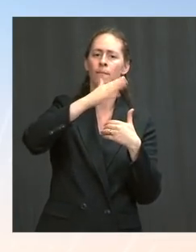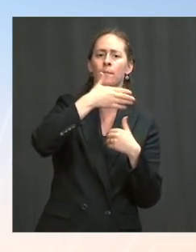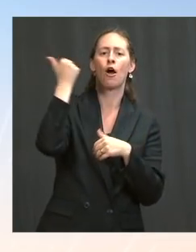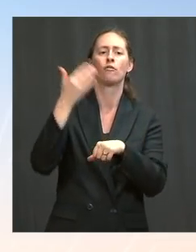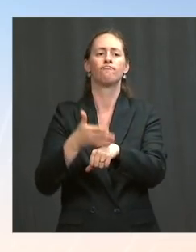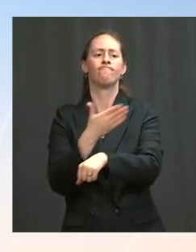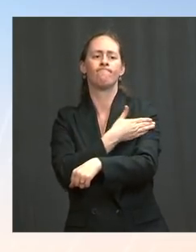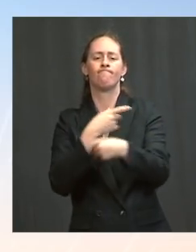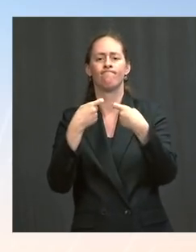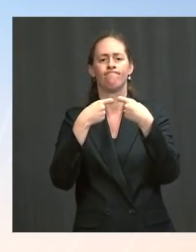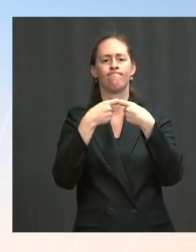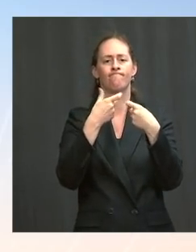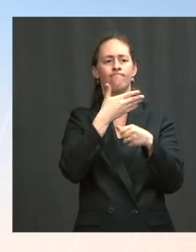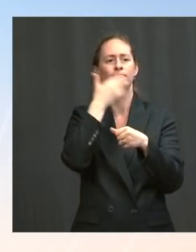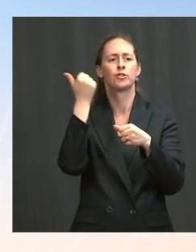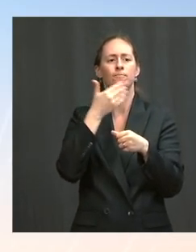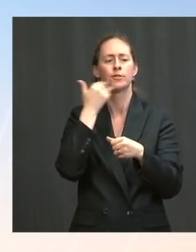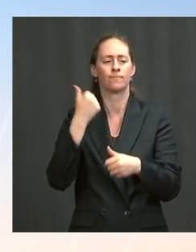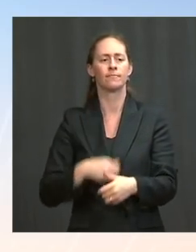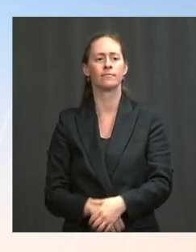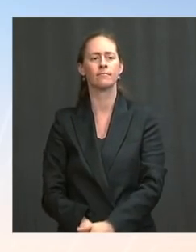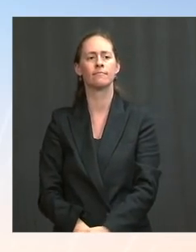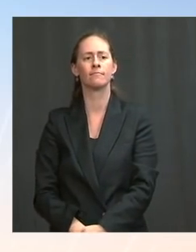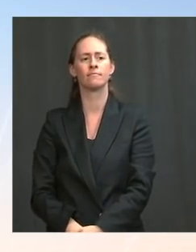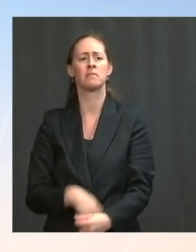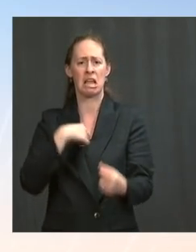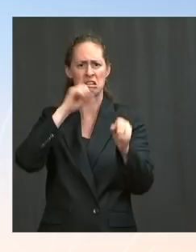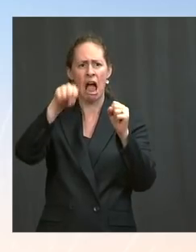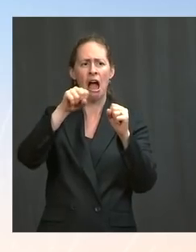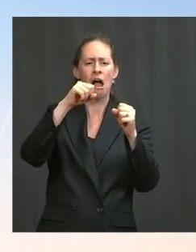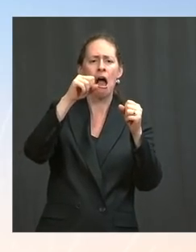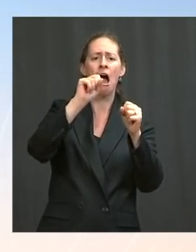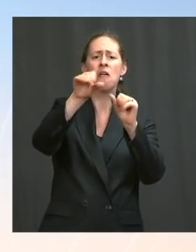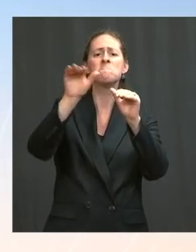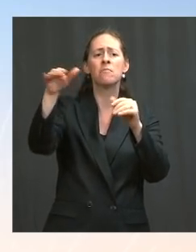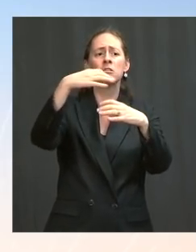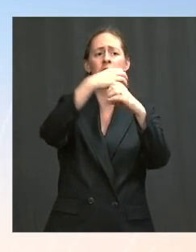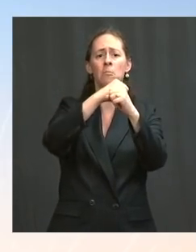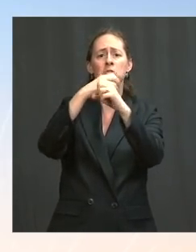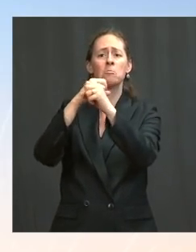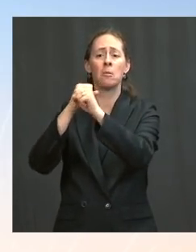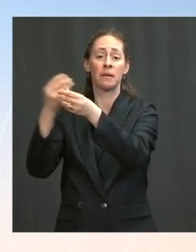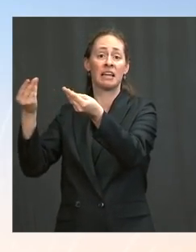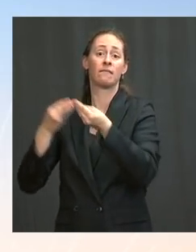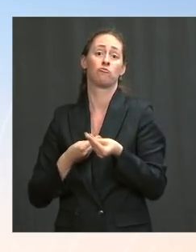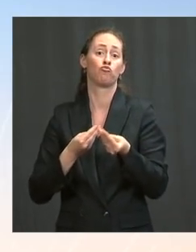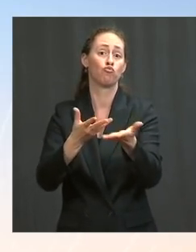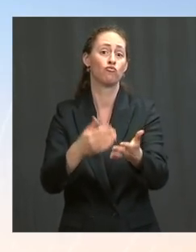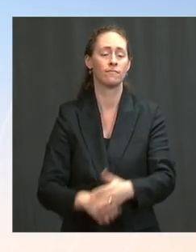kind of, a summarized update of what agencies are up to to provide to all of you. Go ahead. The Press: And on COVID and vaccinations: